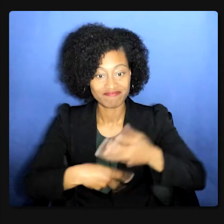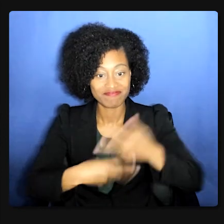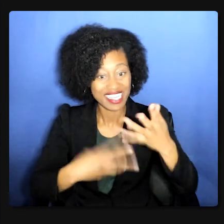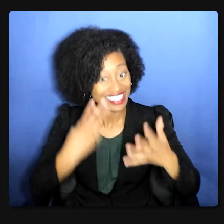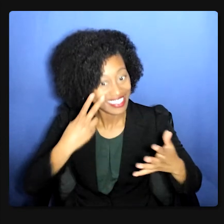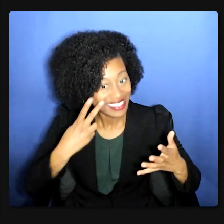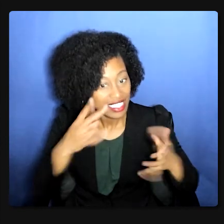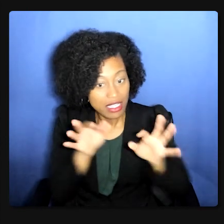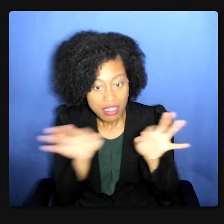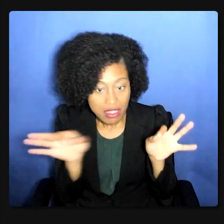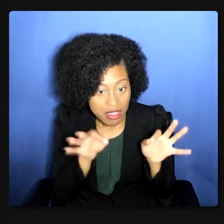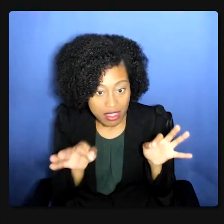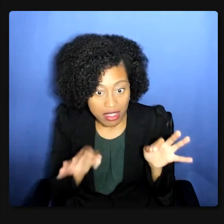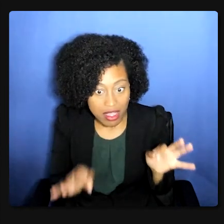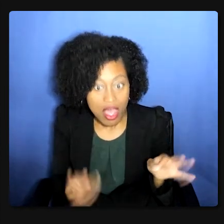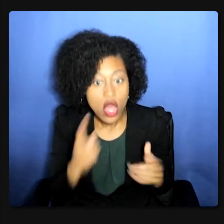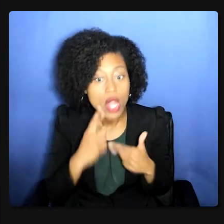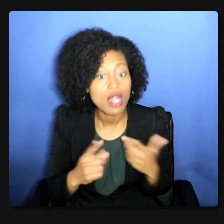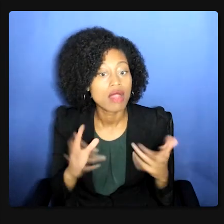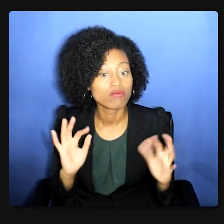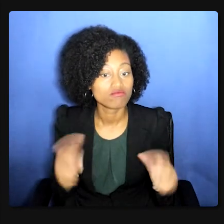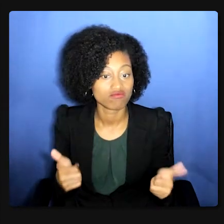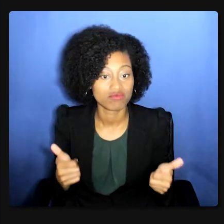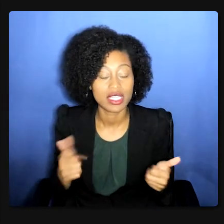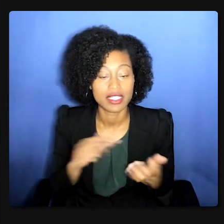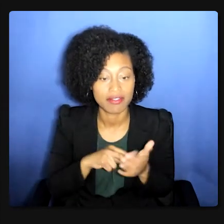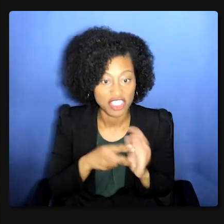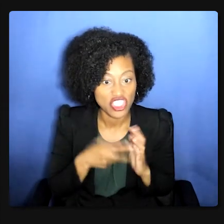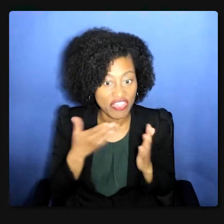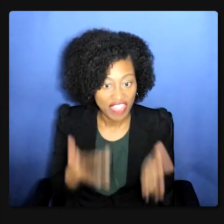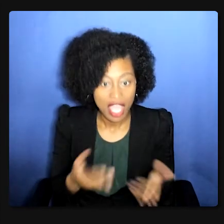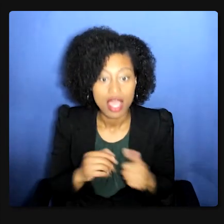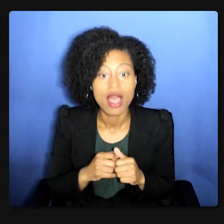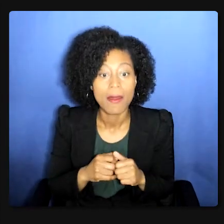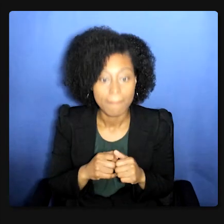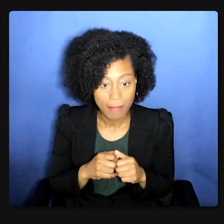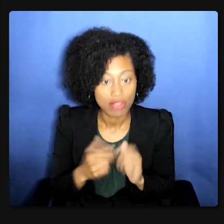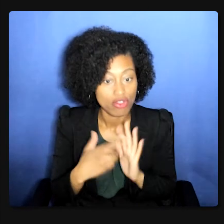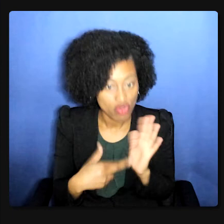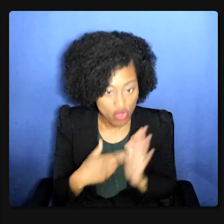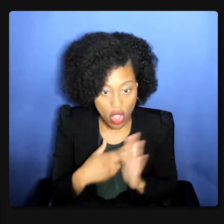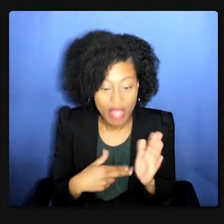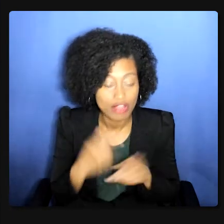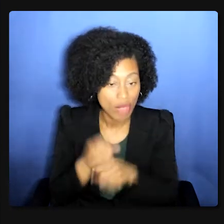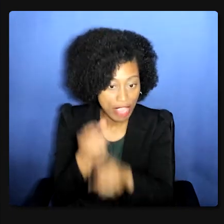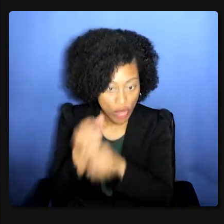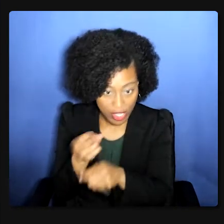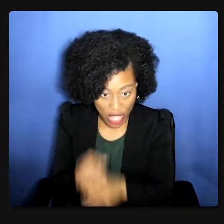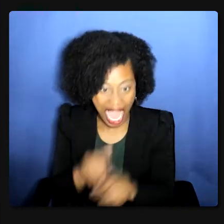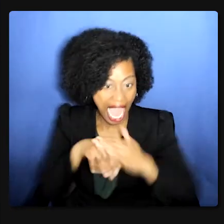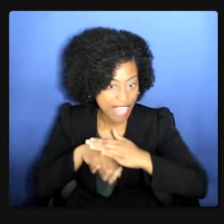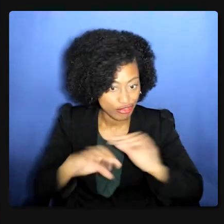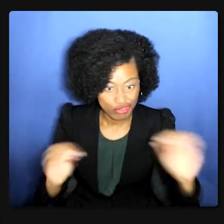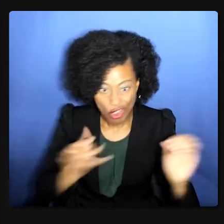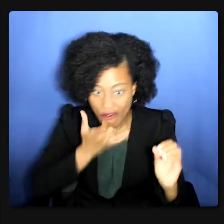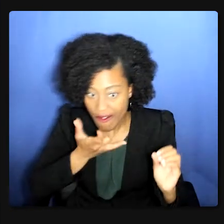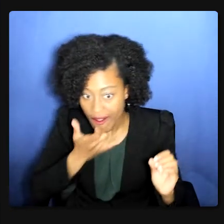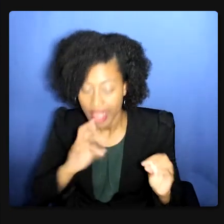[Dimitris] So we see it creates name spaces. You can see the customer source definition, our back rules. [Amie] Already created. -[Dimitris] So you configure the access.